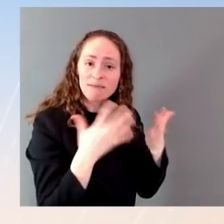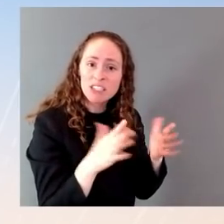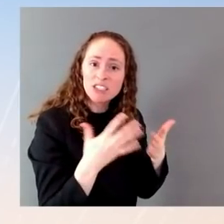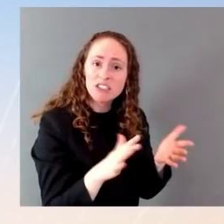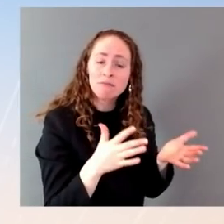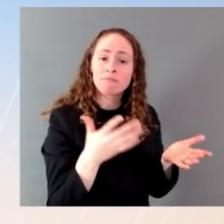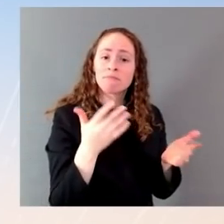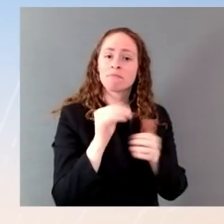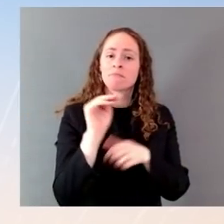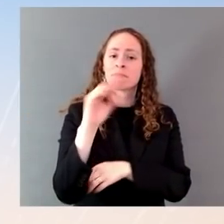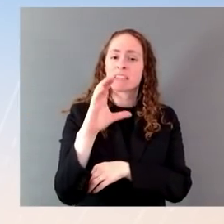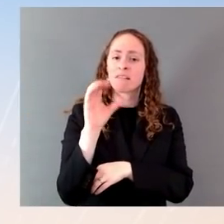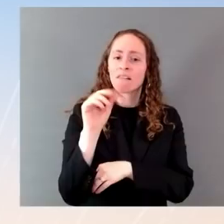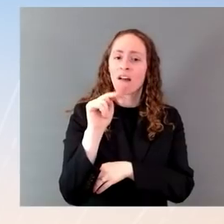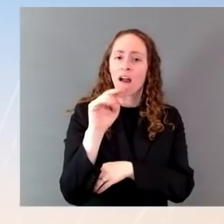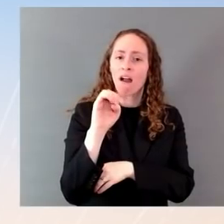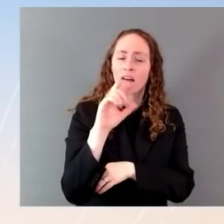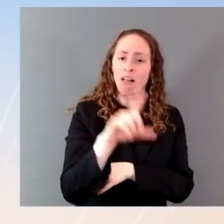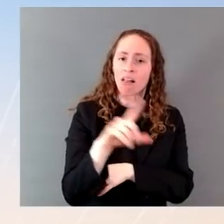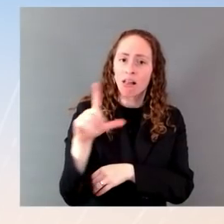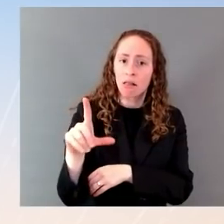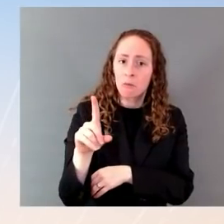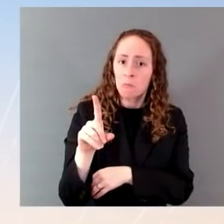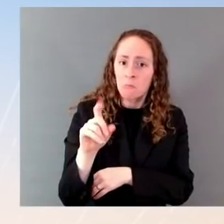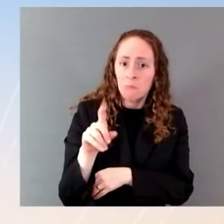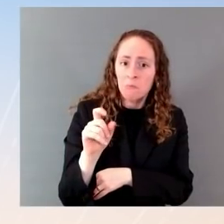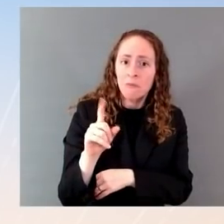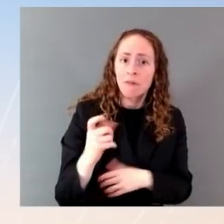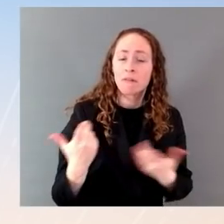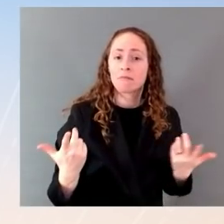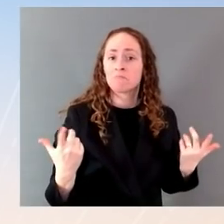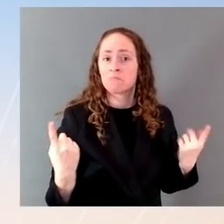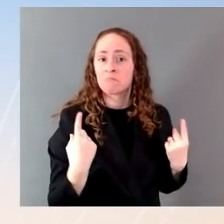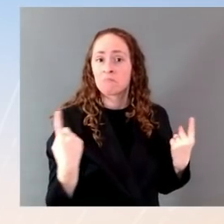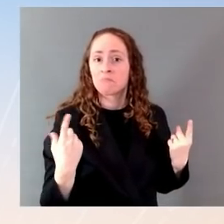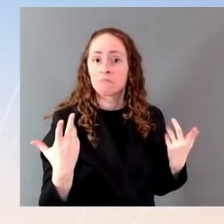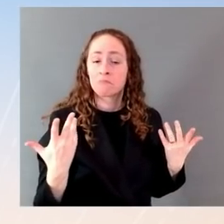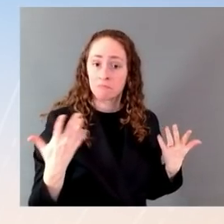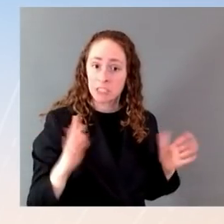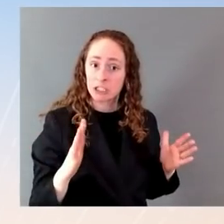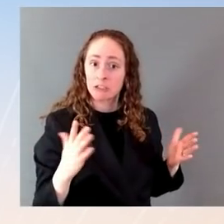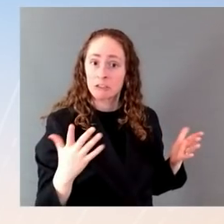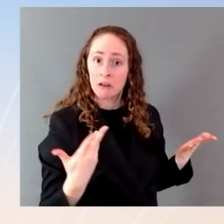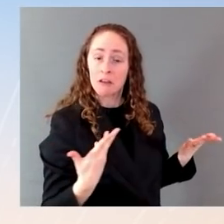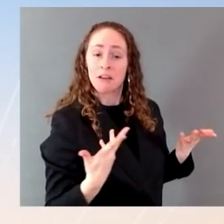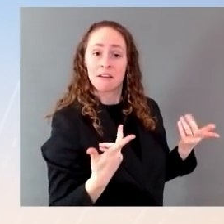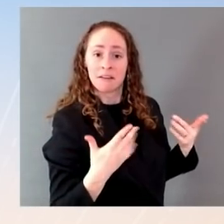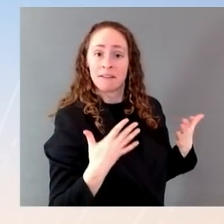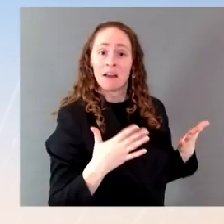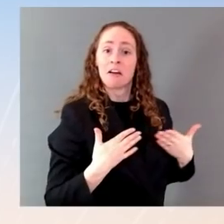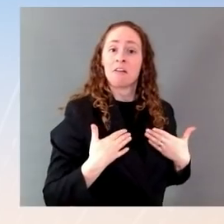and more bipartisanship? Ms. Psaki: Well, the President has always felt the door is open. He's never closed it. But I will say, we are heartened